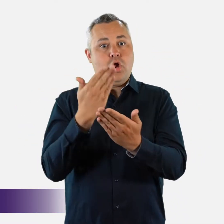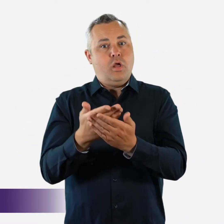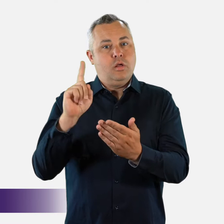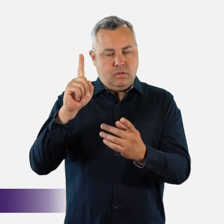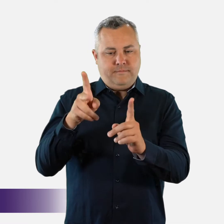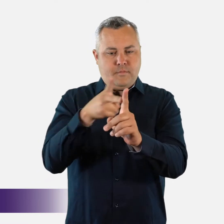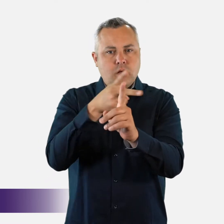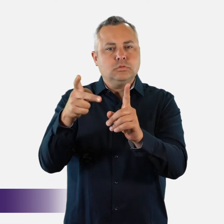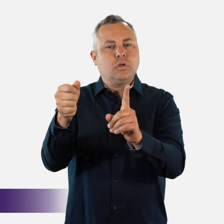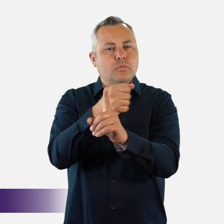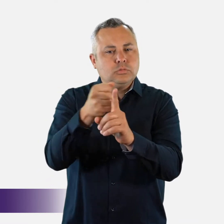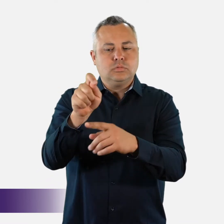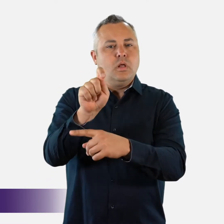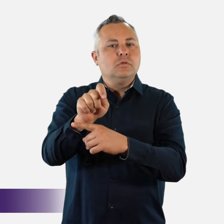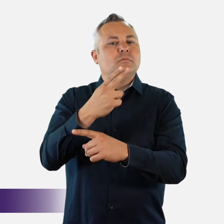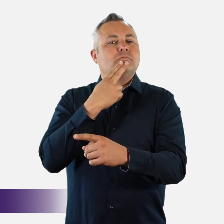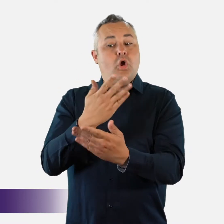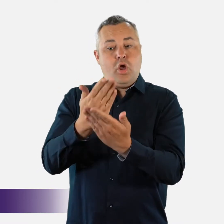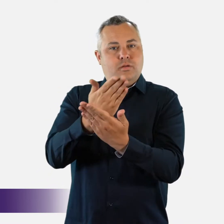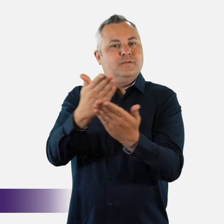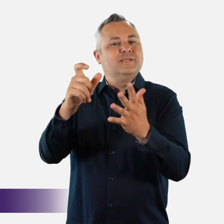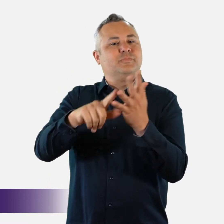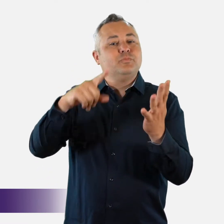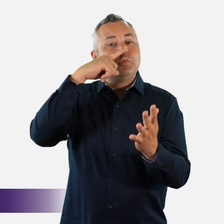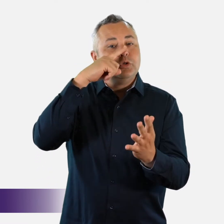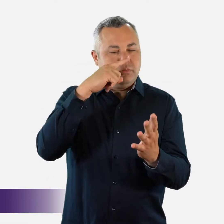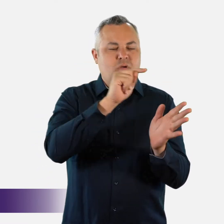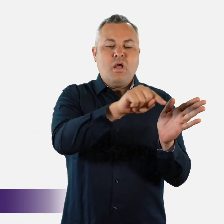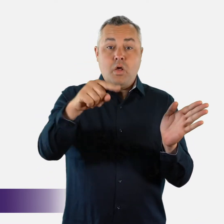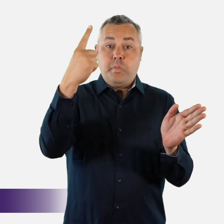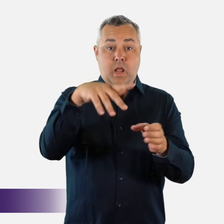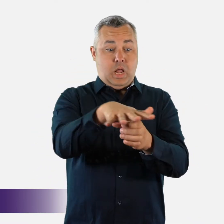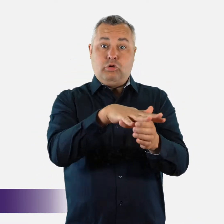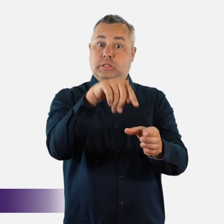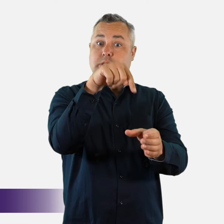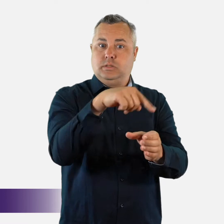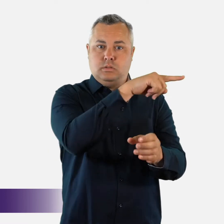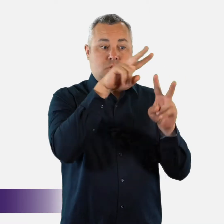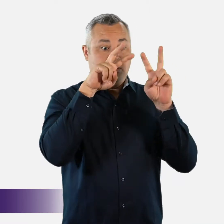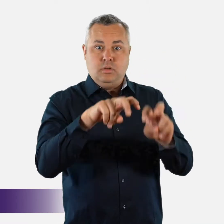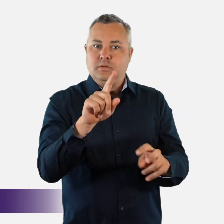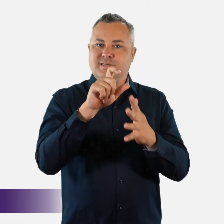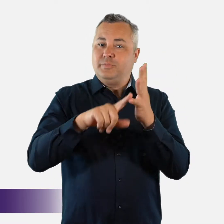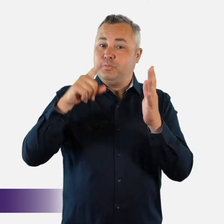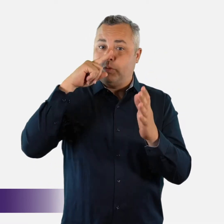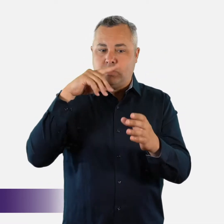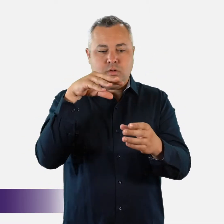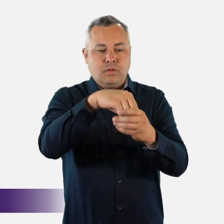the Royal Commission into Violence, Abuse, Neglect and Exploitation of People with Disability -